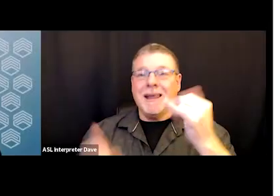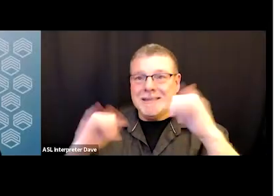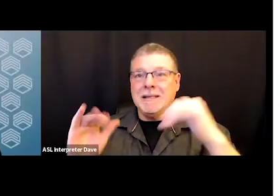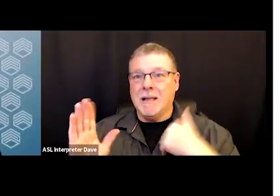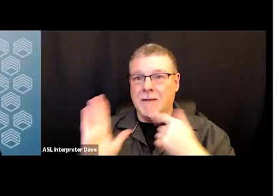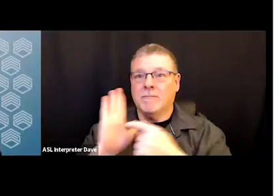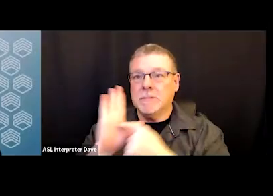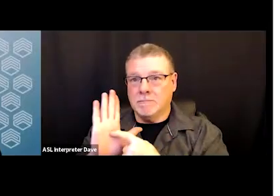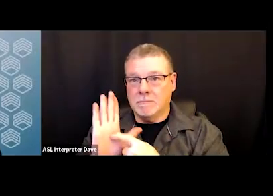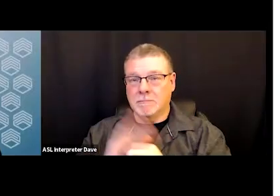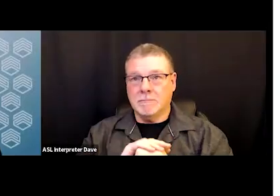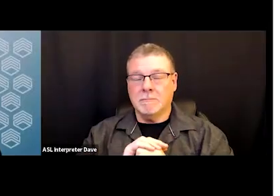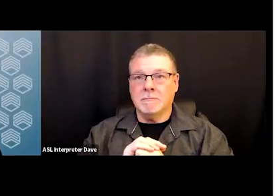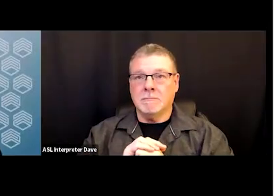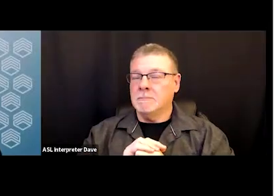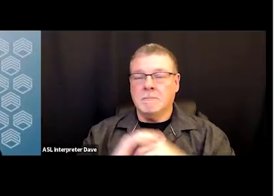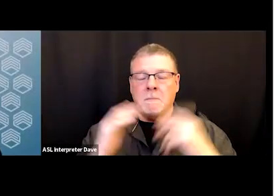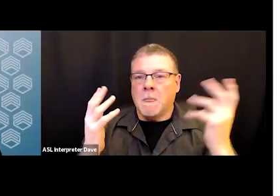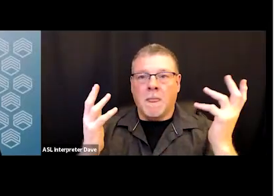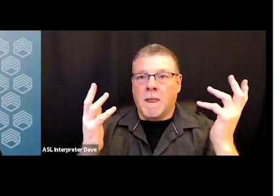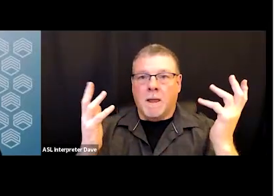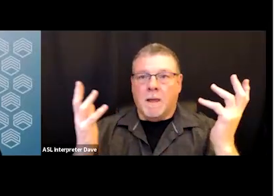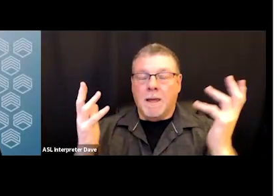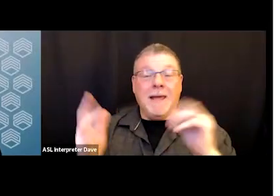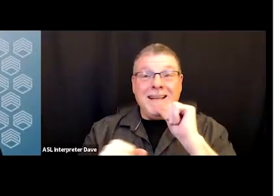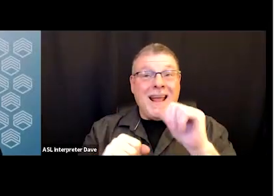It is not enough to identify,